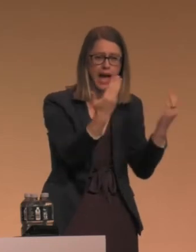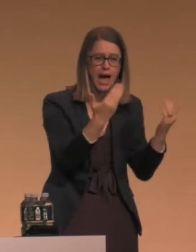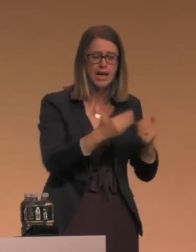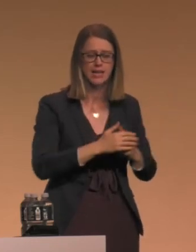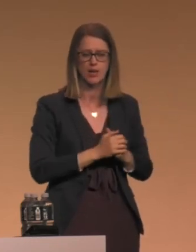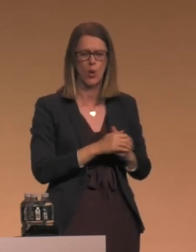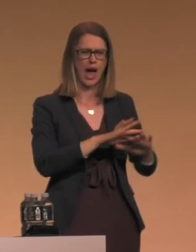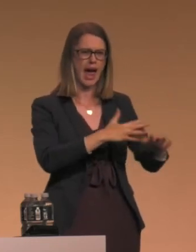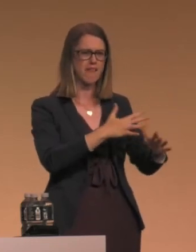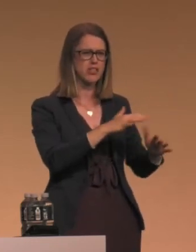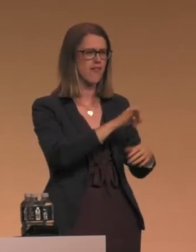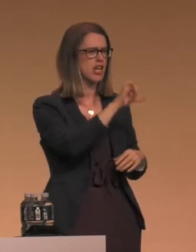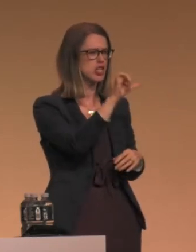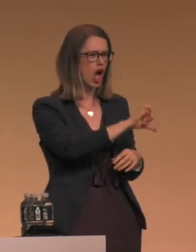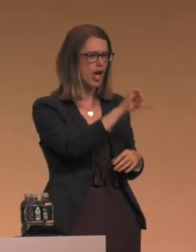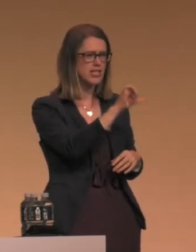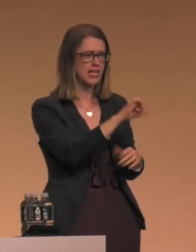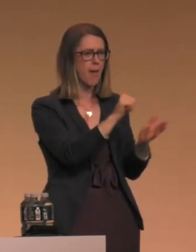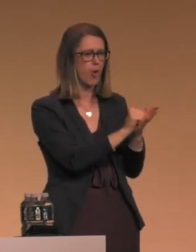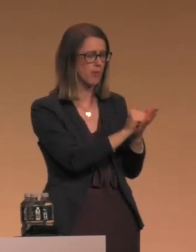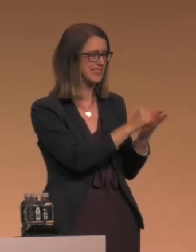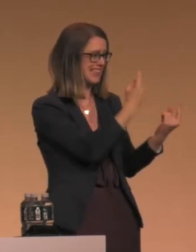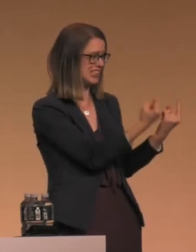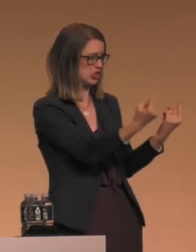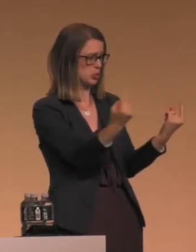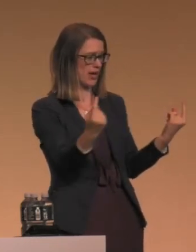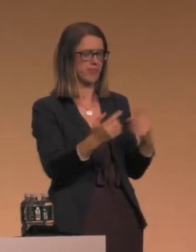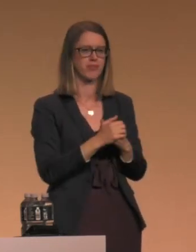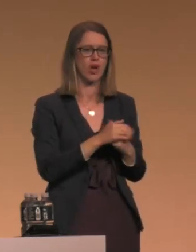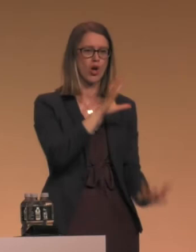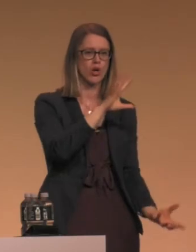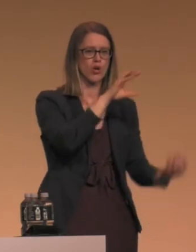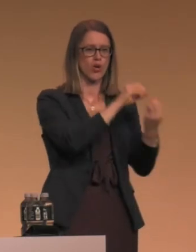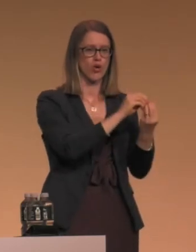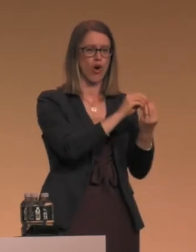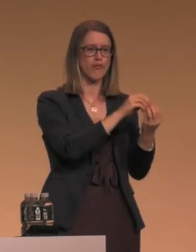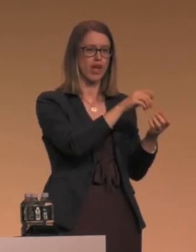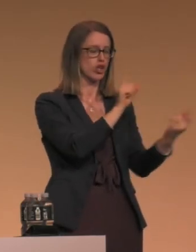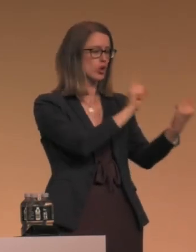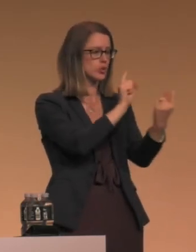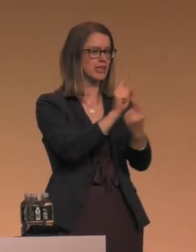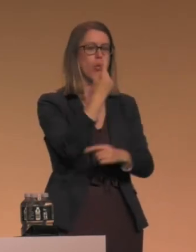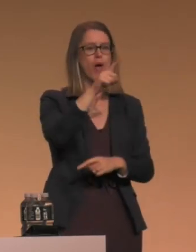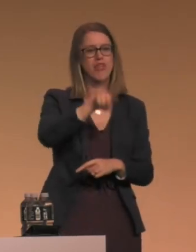That's an average of 19 appointments per GP. Of the total consultations done, 1,089--